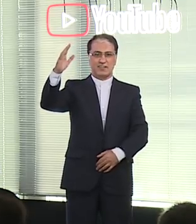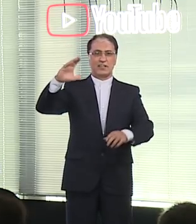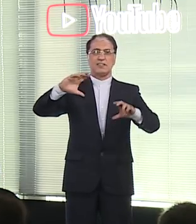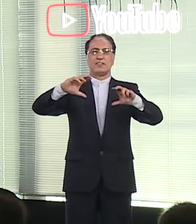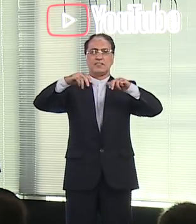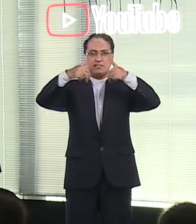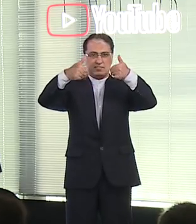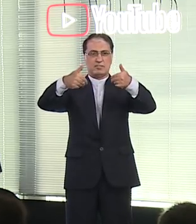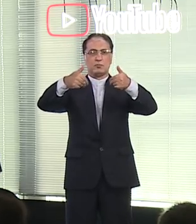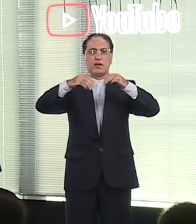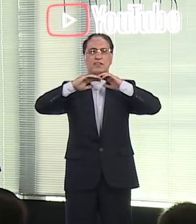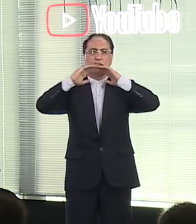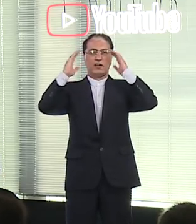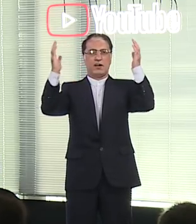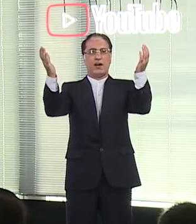It's so beautiful. Thank you so much for sharing.